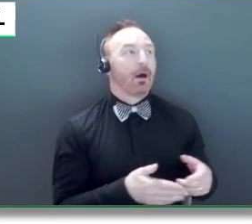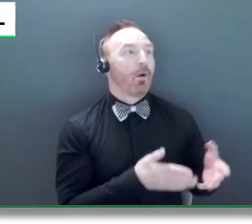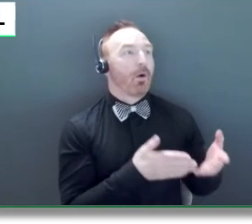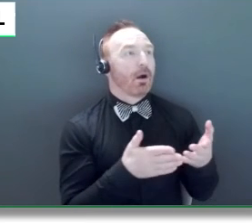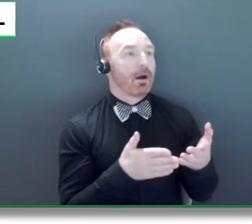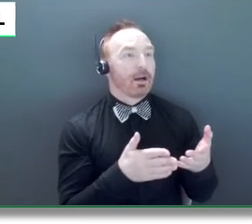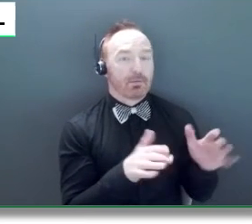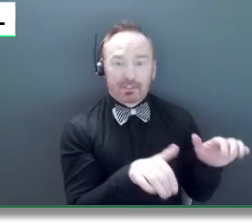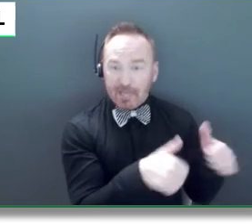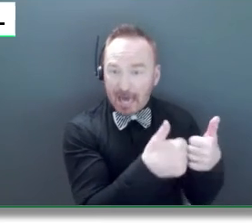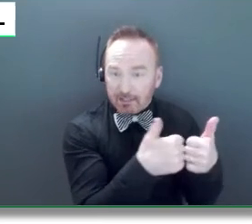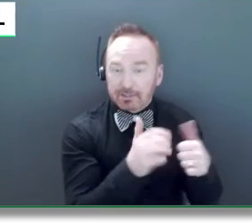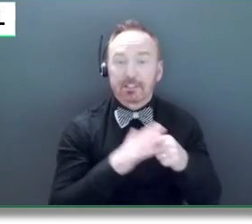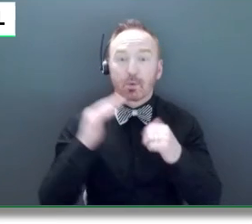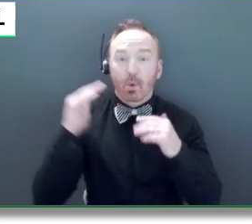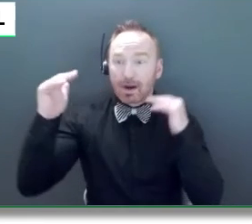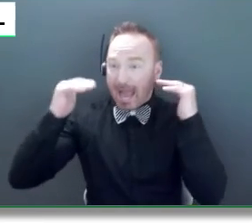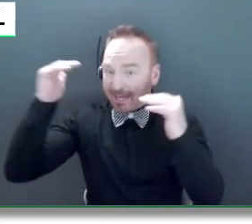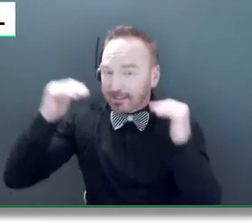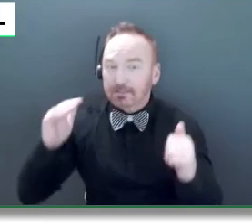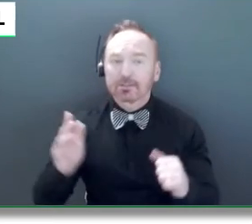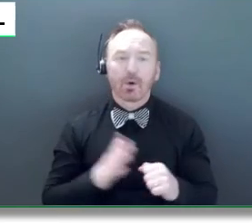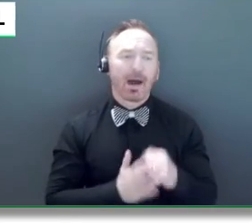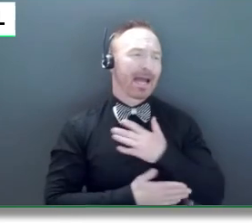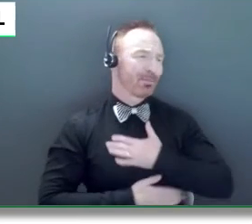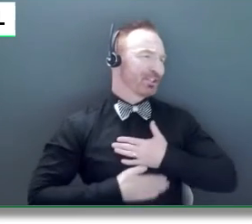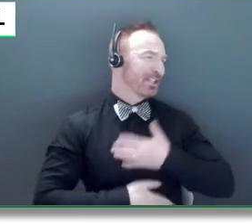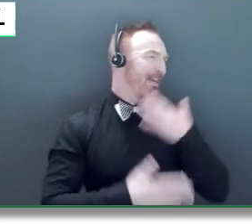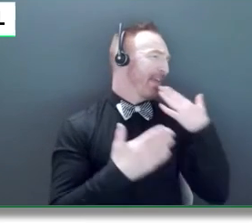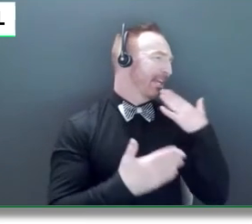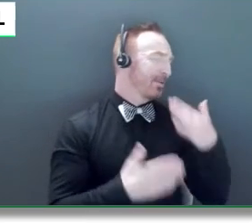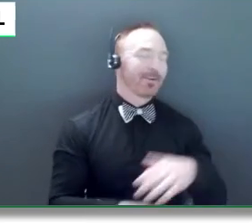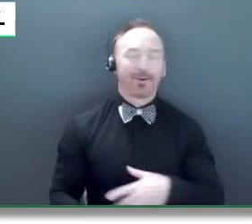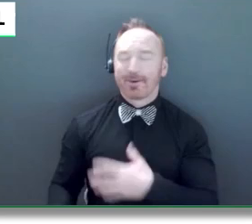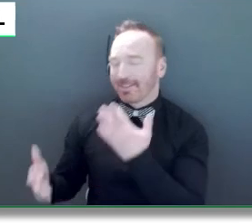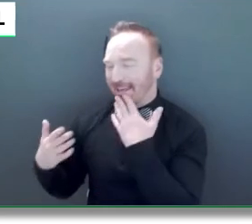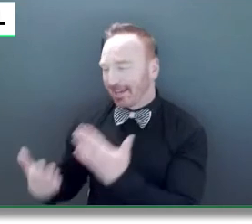thank you so much. I really appreciate it. Thank you Noah uh